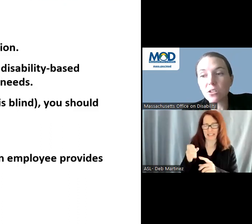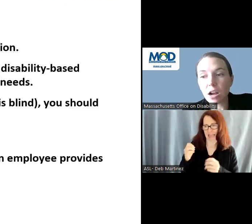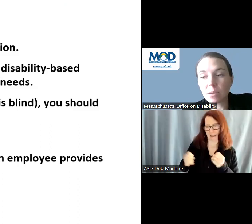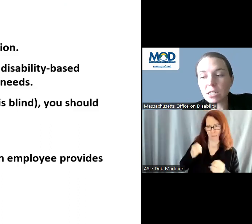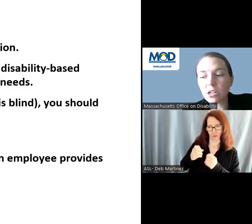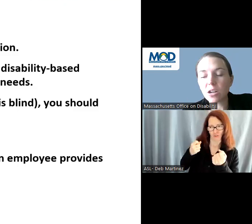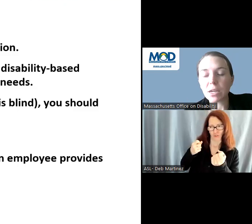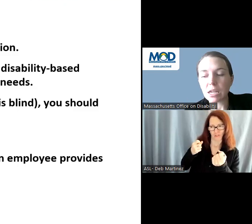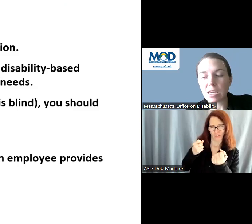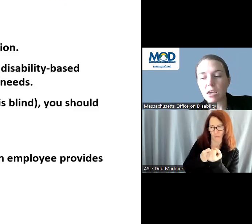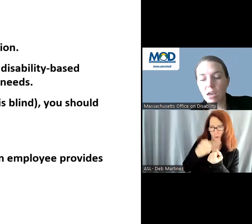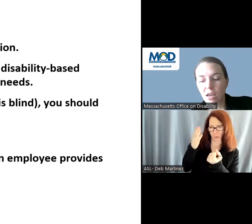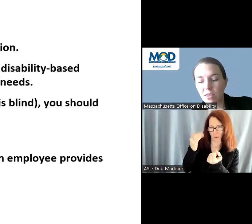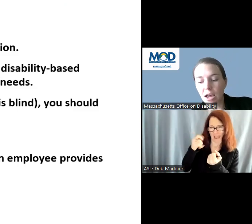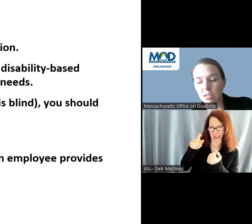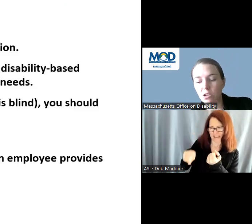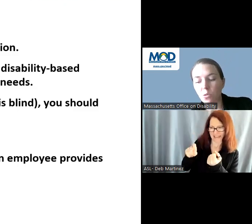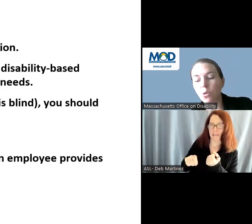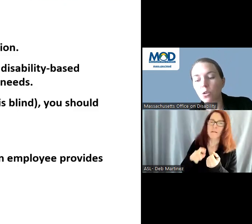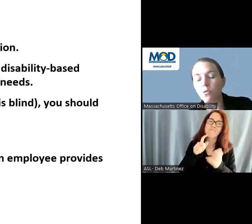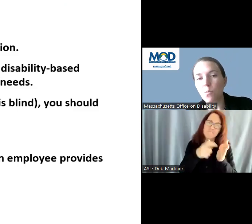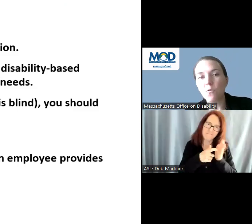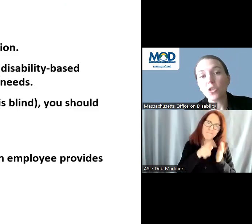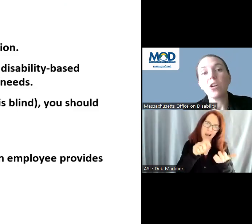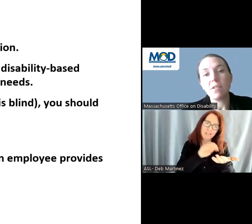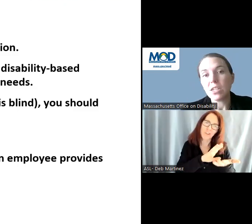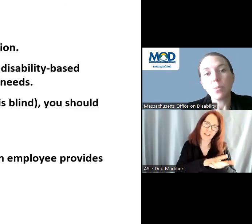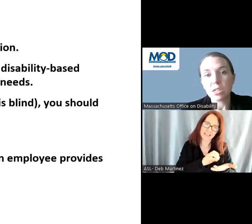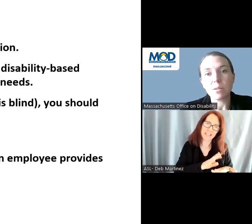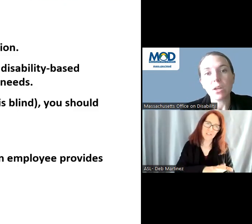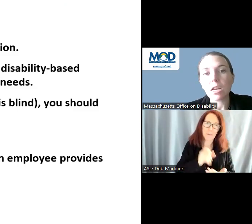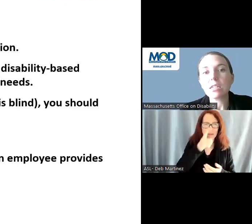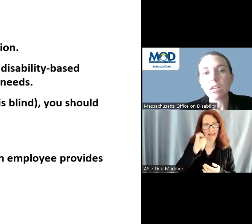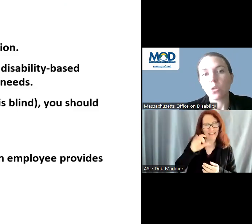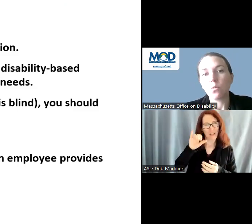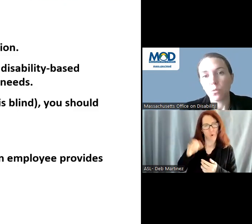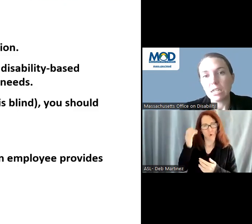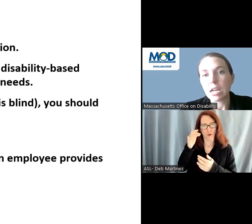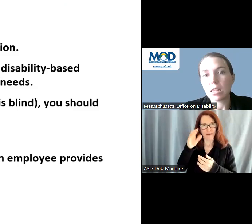medical documentation because I think that's you know those are for for your invisible disabilities